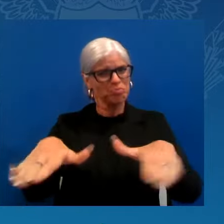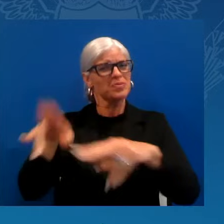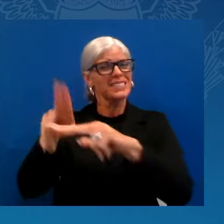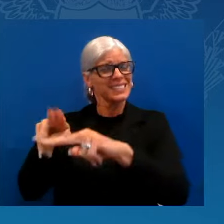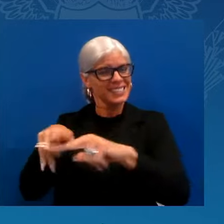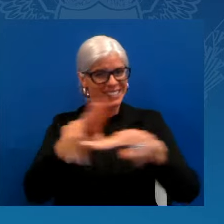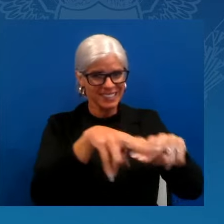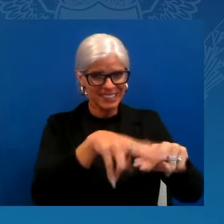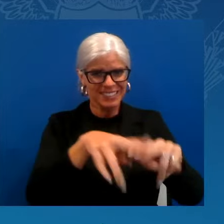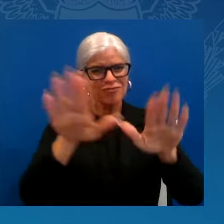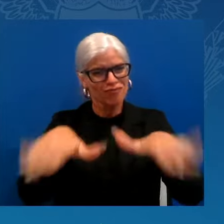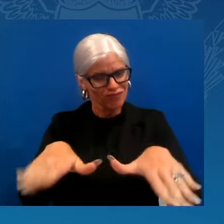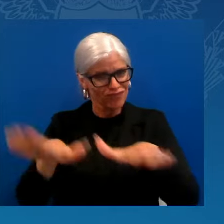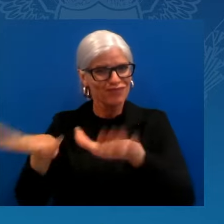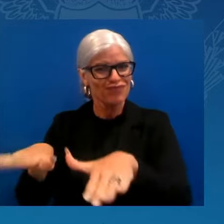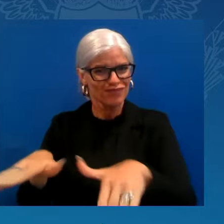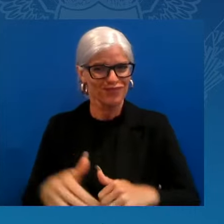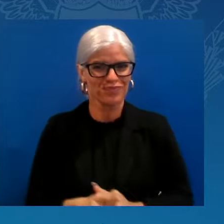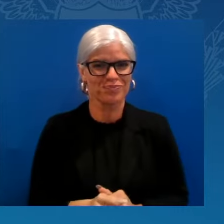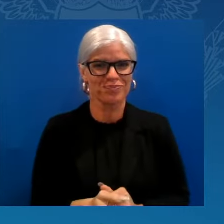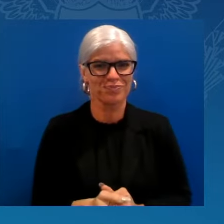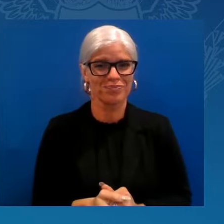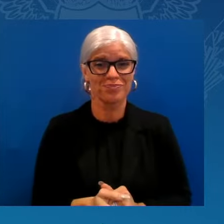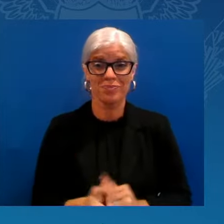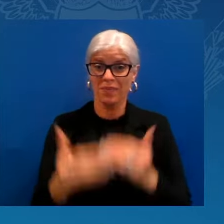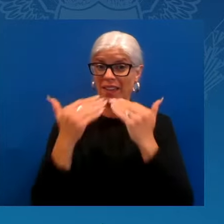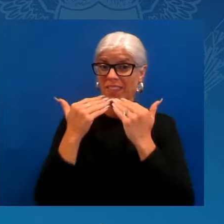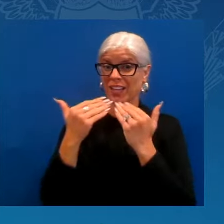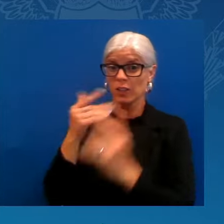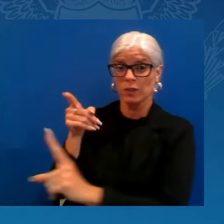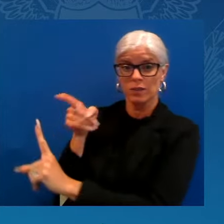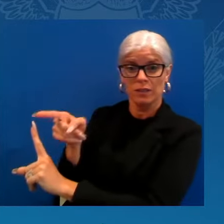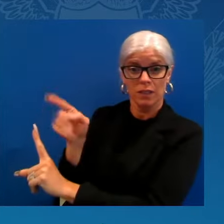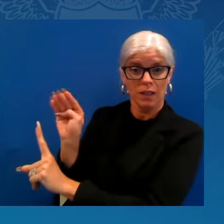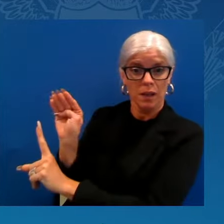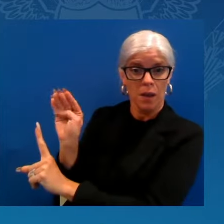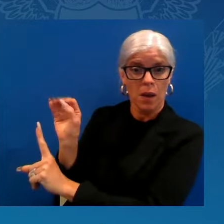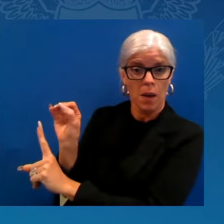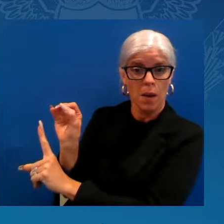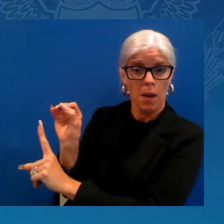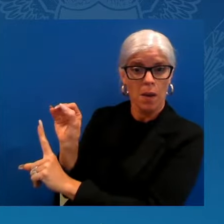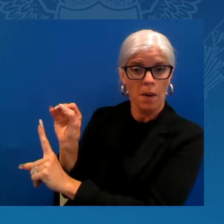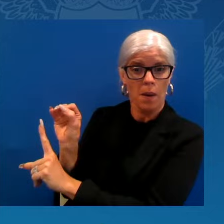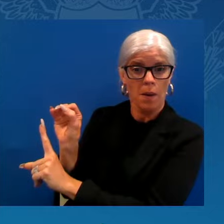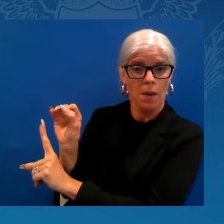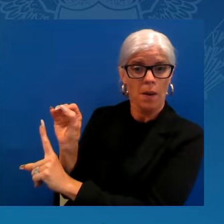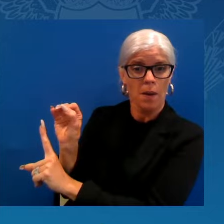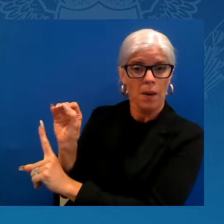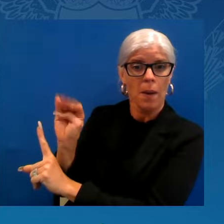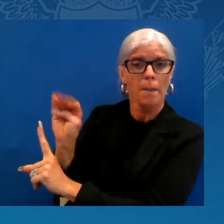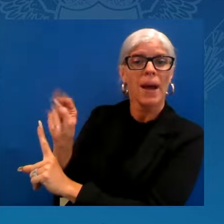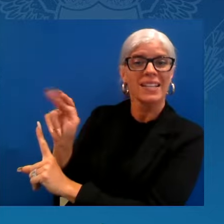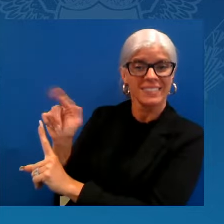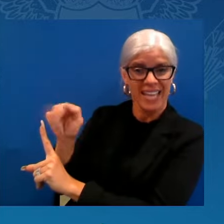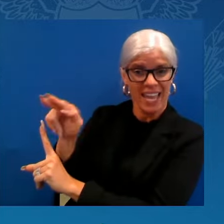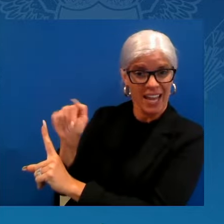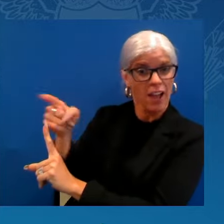And thank you, Montana. And for using your platform in such an important way. Ambassador Herzog and Mrs. Herzog,